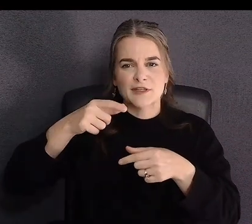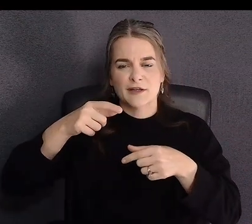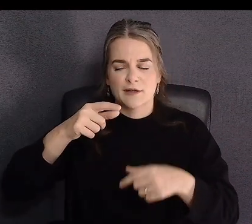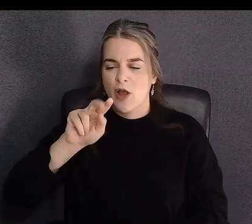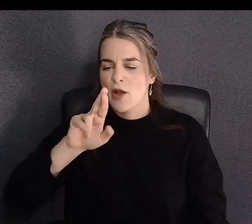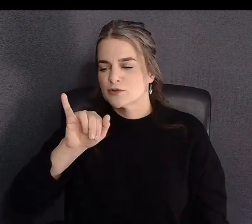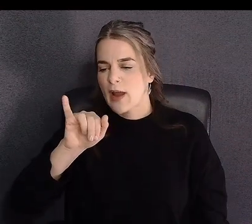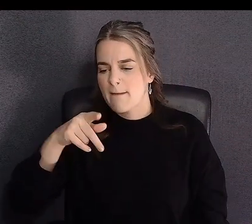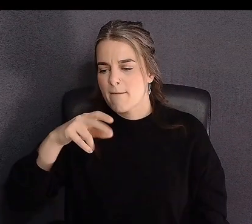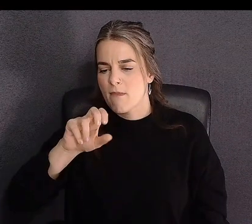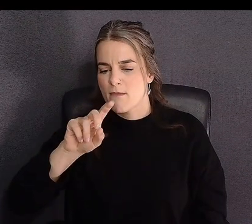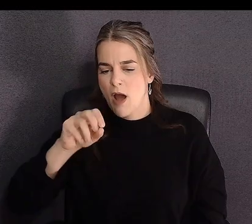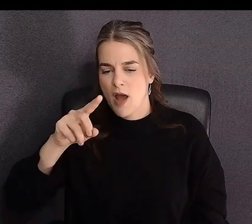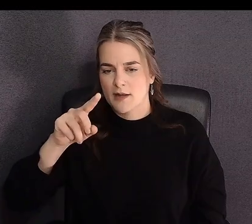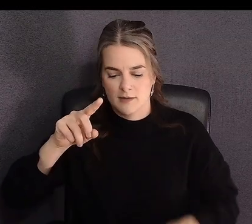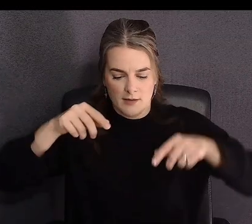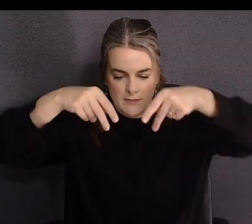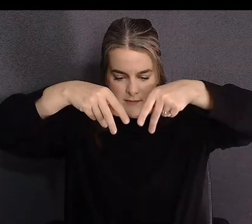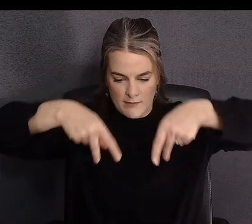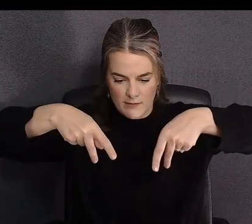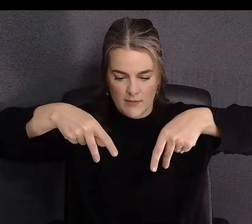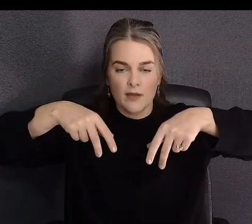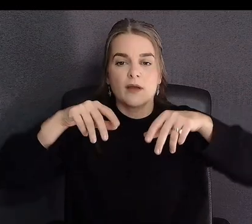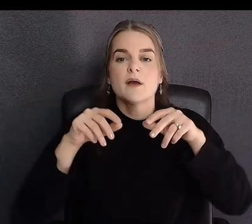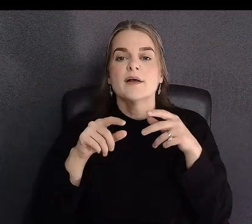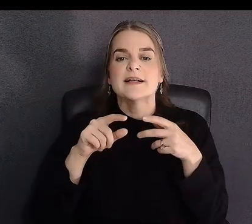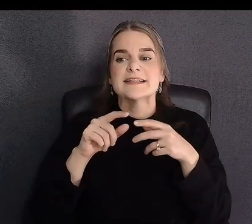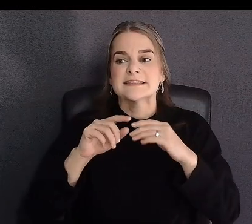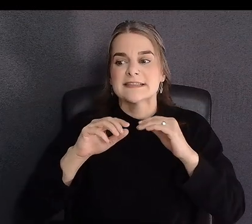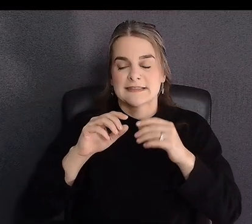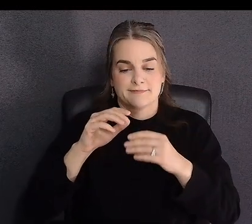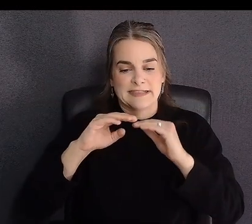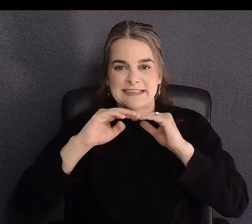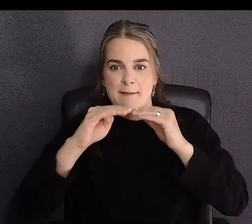and attachments that can be attached to wheelchairs.